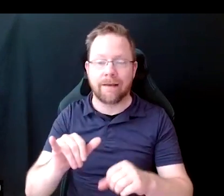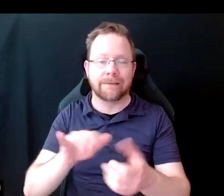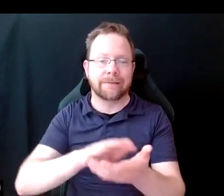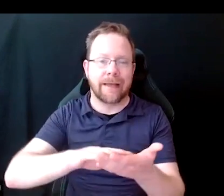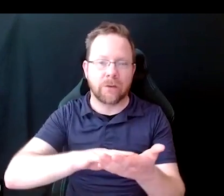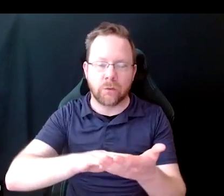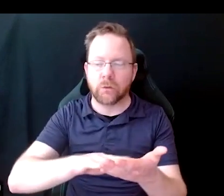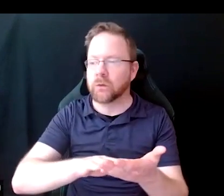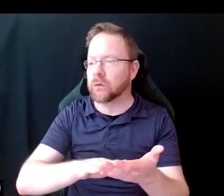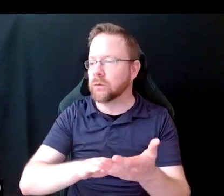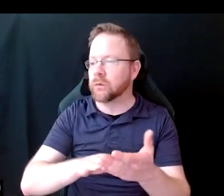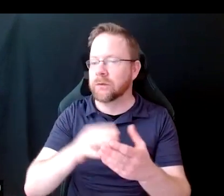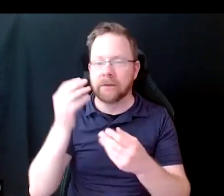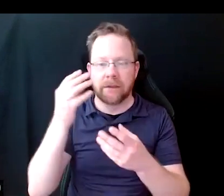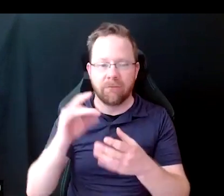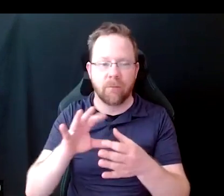and information available to you on handrails.